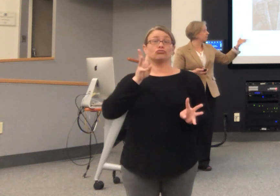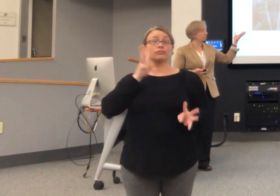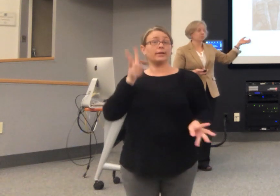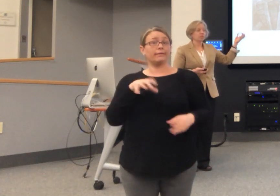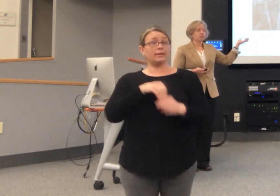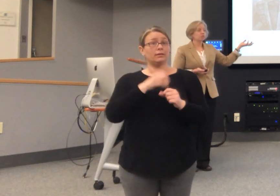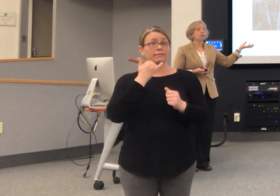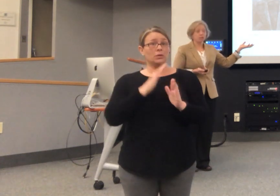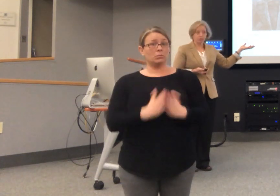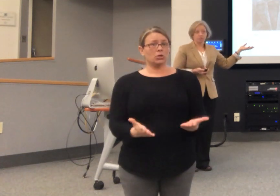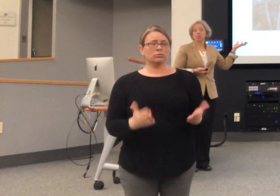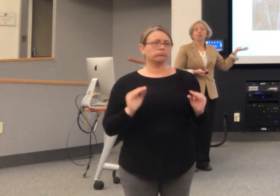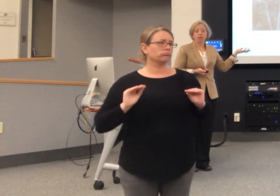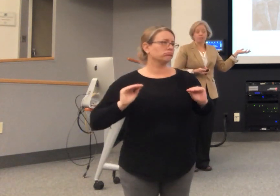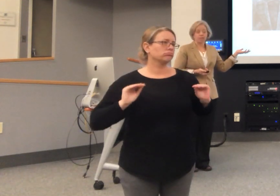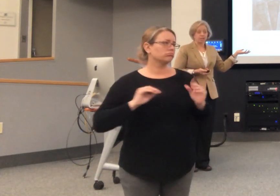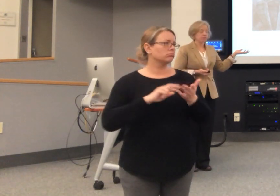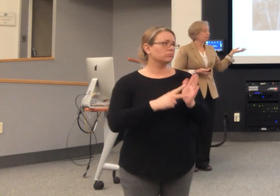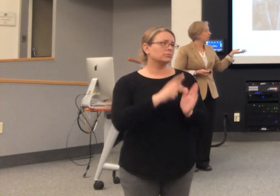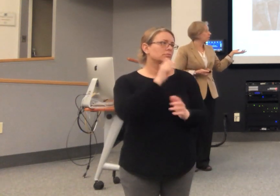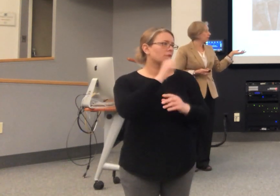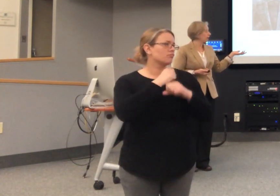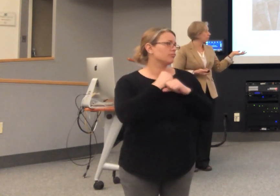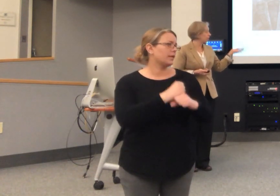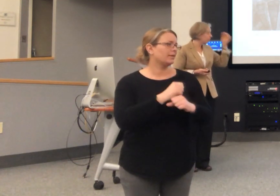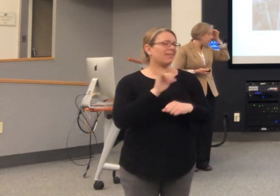These kinds of directories are not protected by copyright.